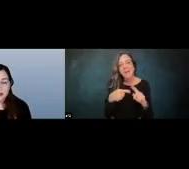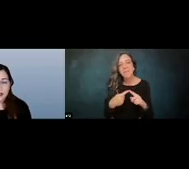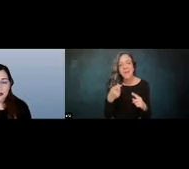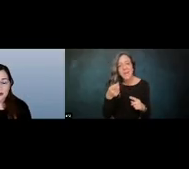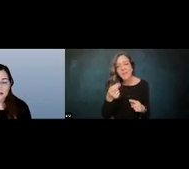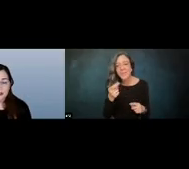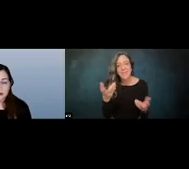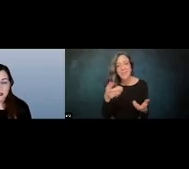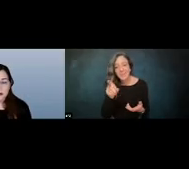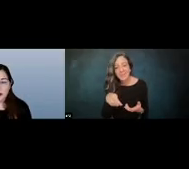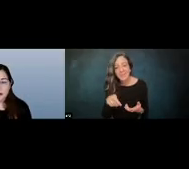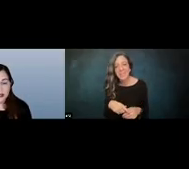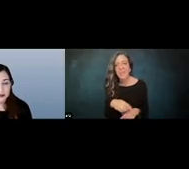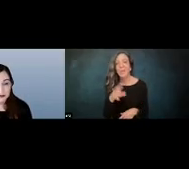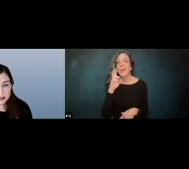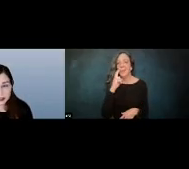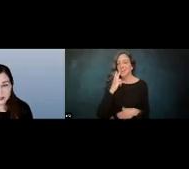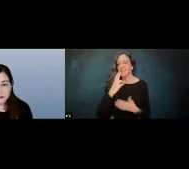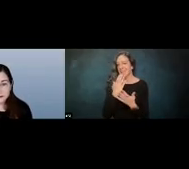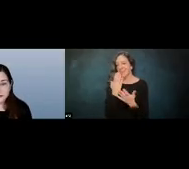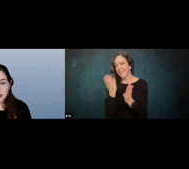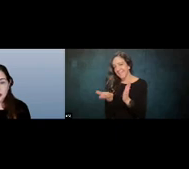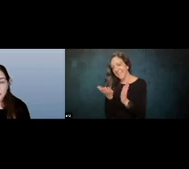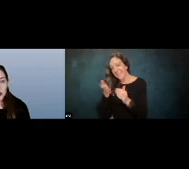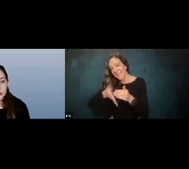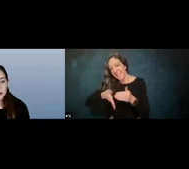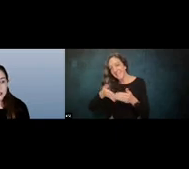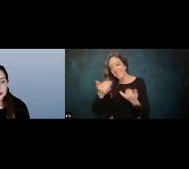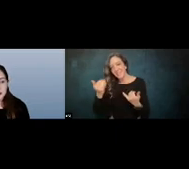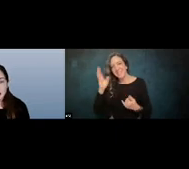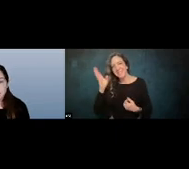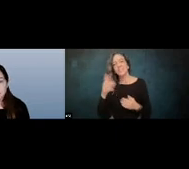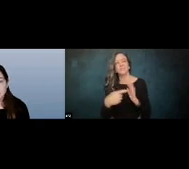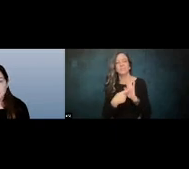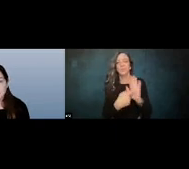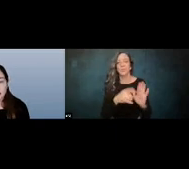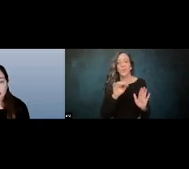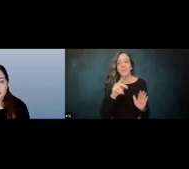be displayed on the screen toward the end of our session. We hope you take the time to share your